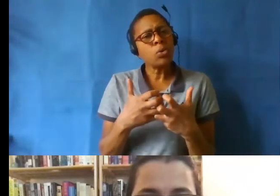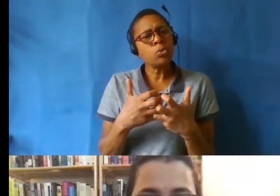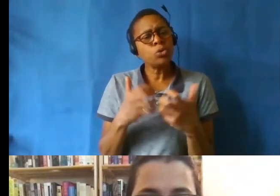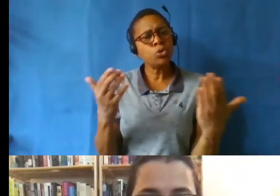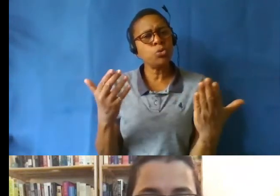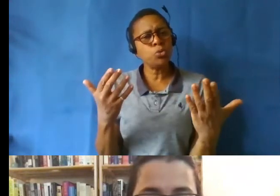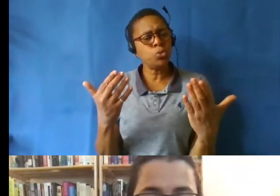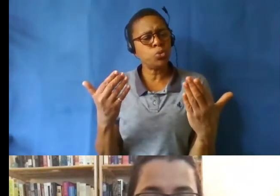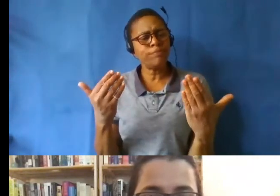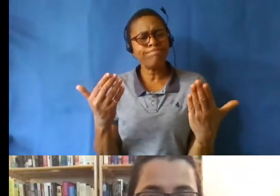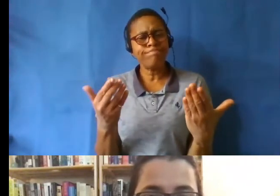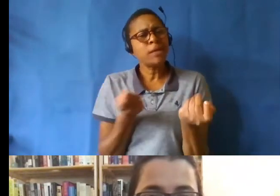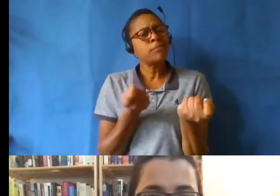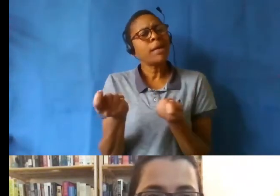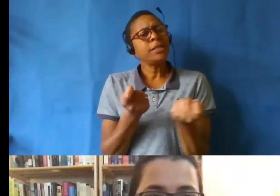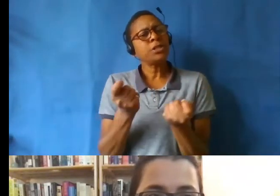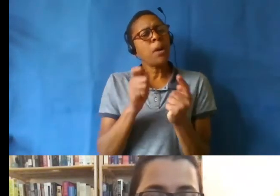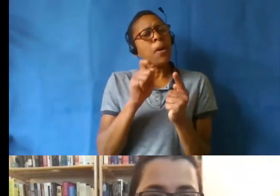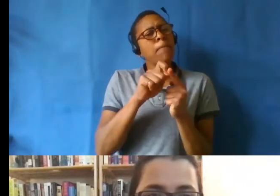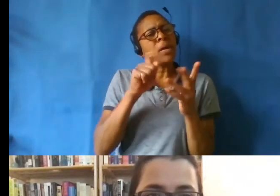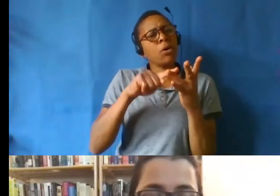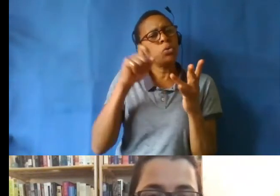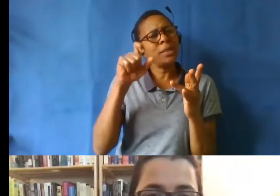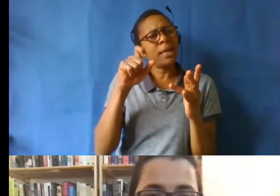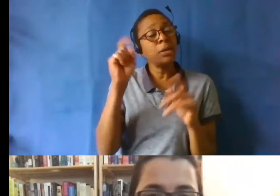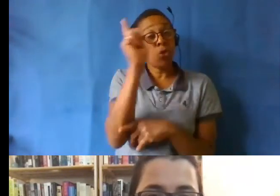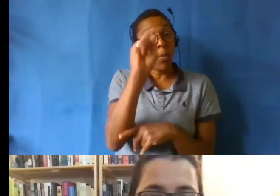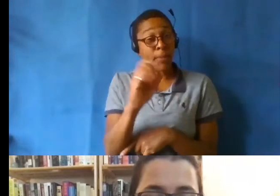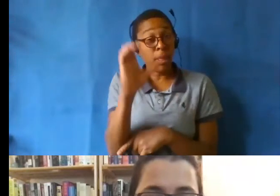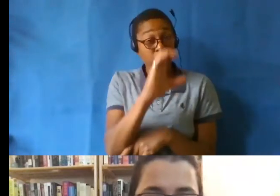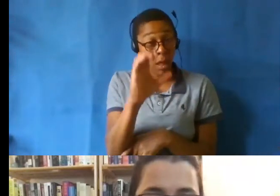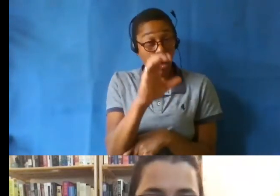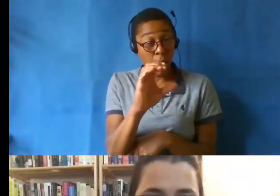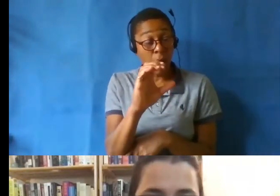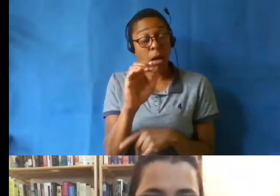as a subversion of white colonialist medicine and as reclaiming community and